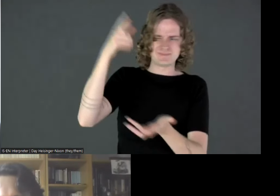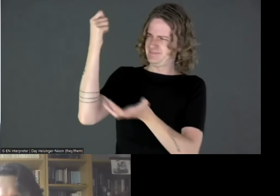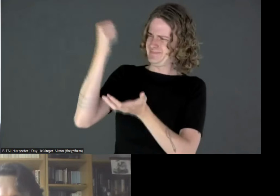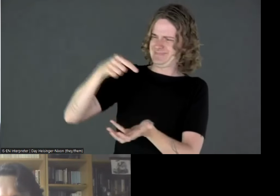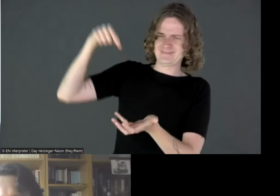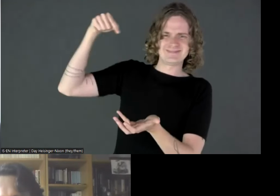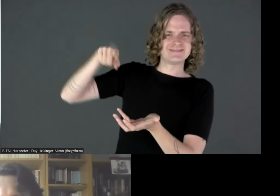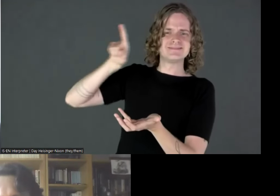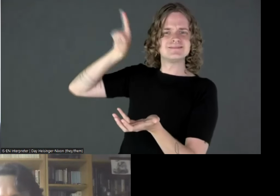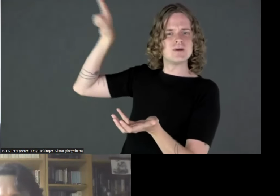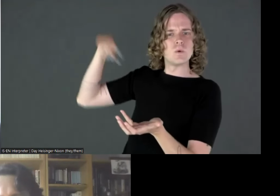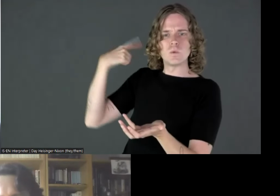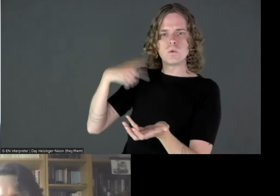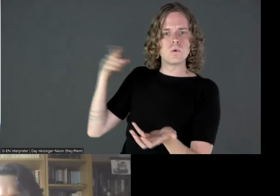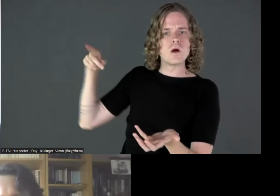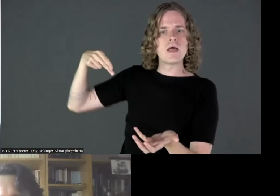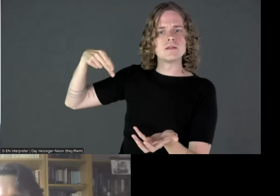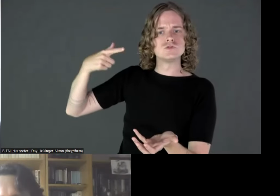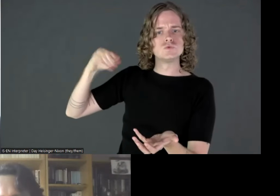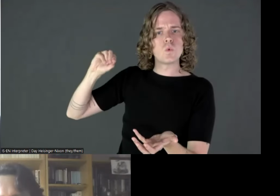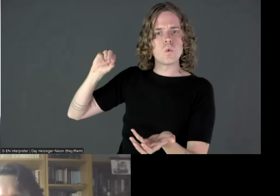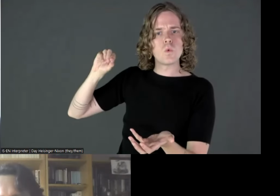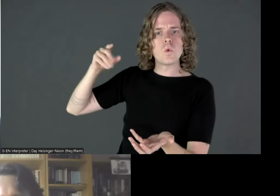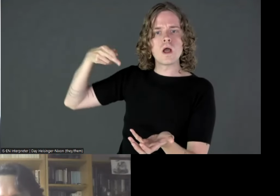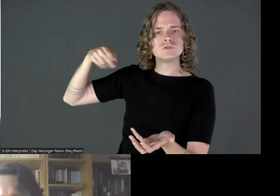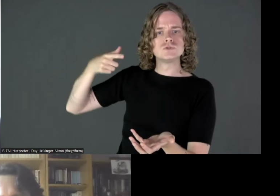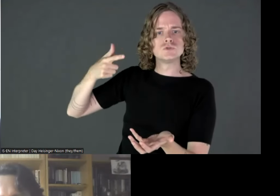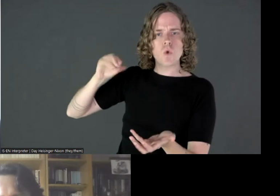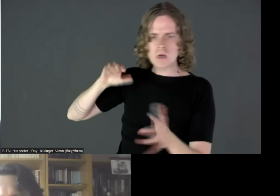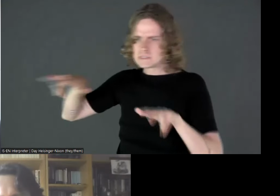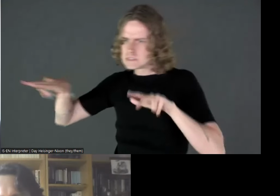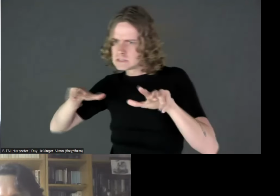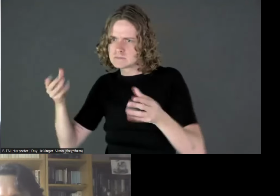And it depends a little bit on the capacity to fundraise